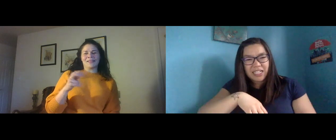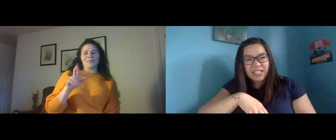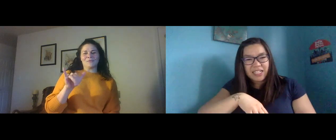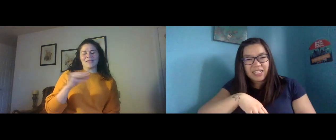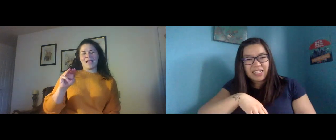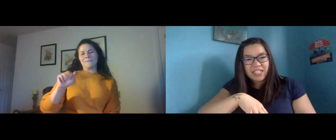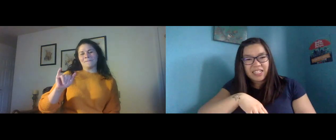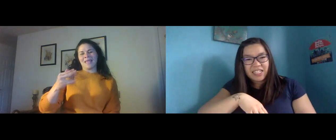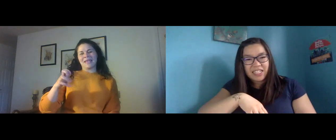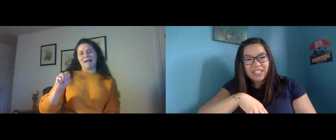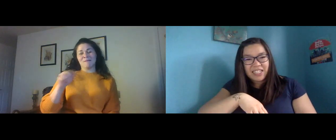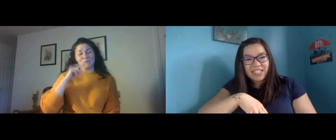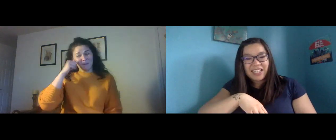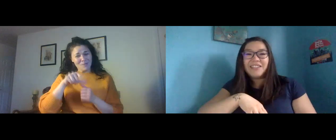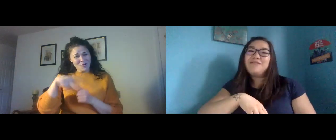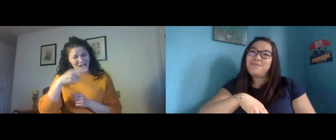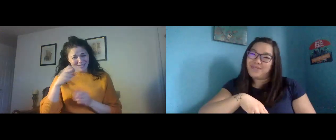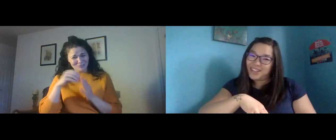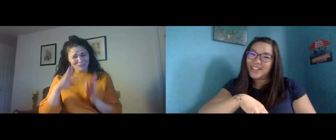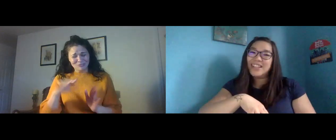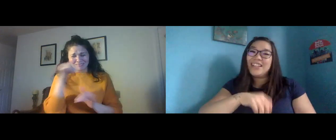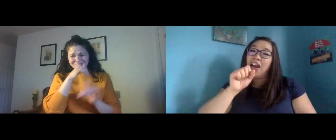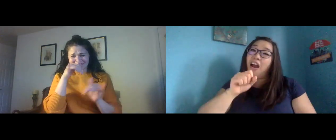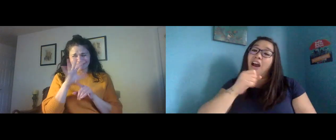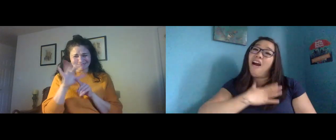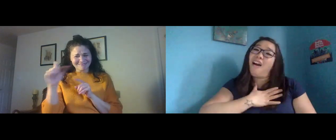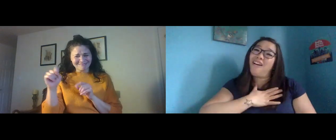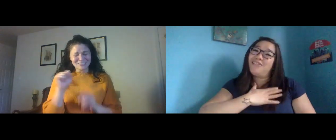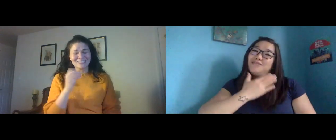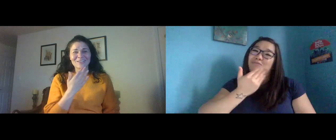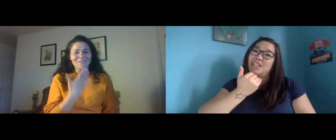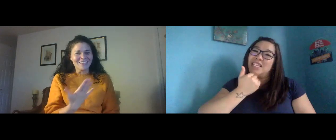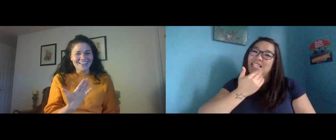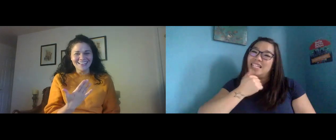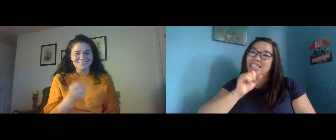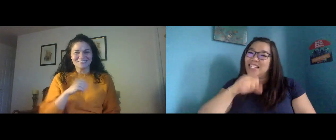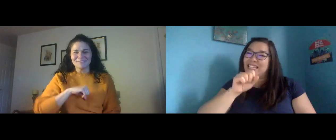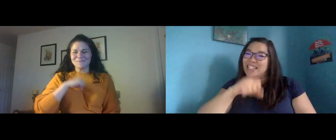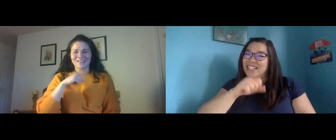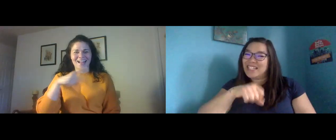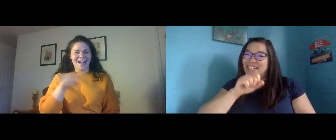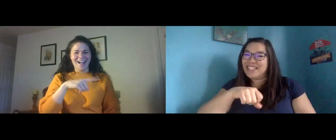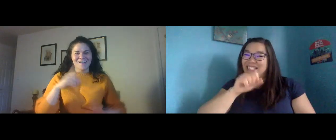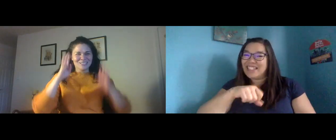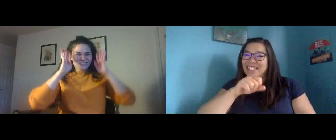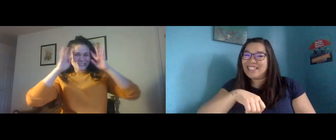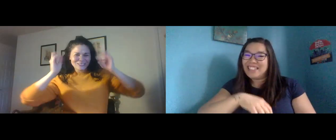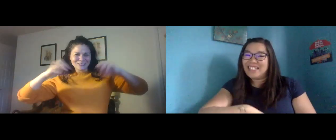A: Mythery and Mayhem--remember the students? The play was incredible, their creativity and brainstorming alone-- phenomenal--so proud of them and it was so much fun, just wonderful!